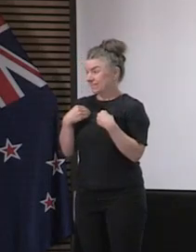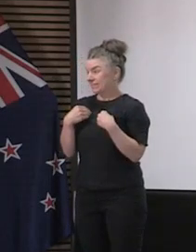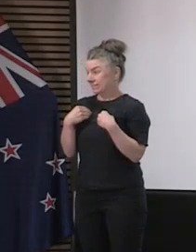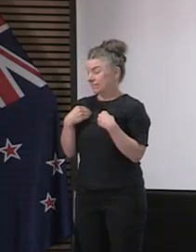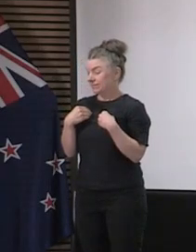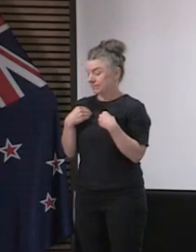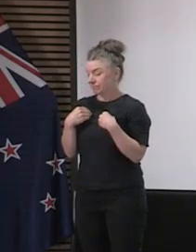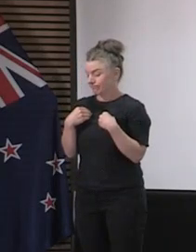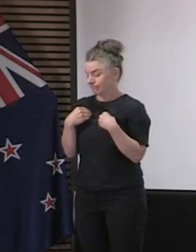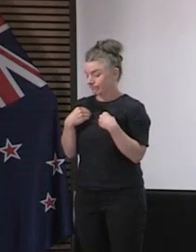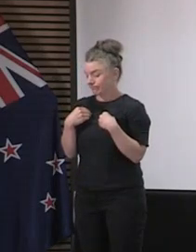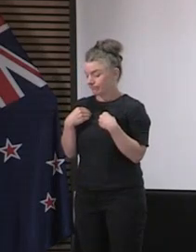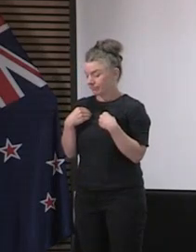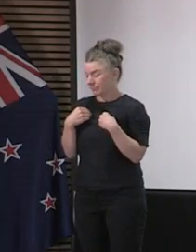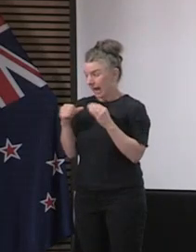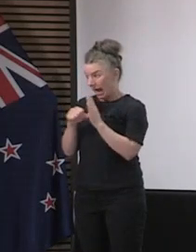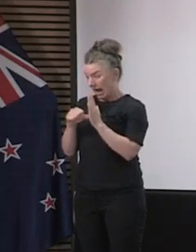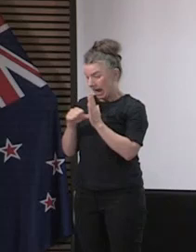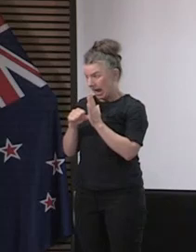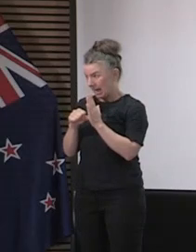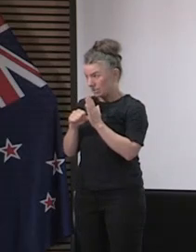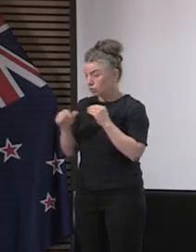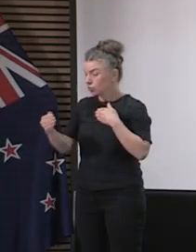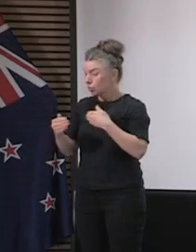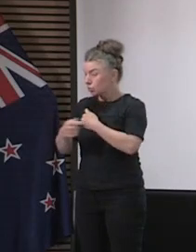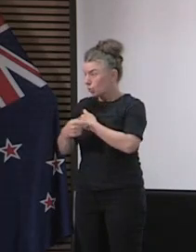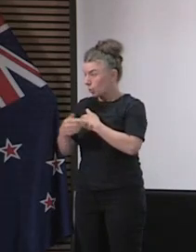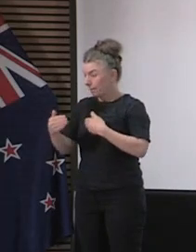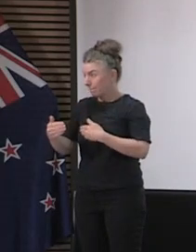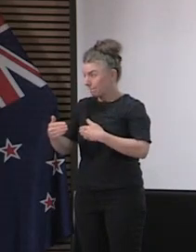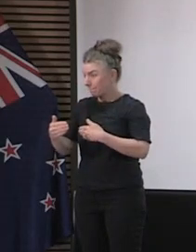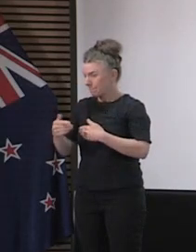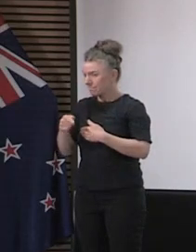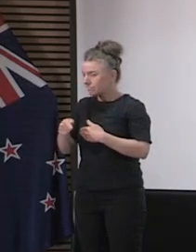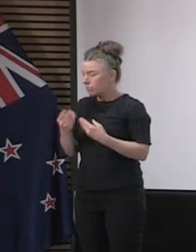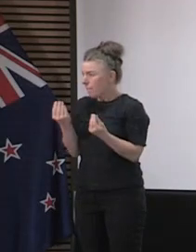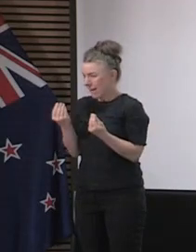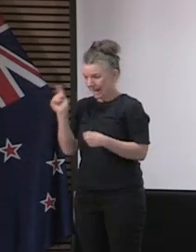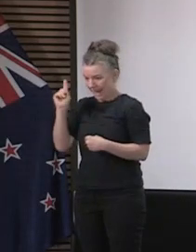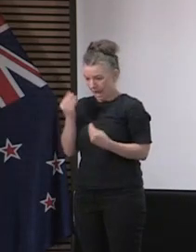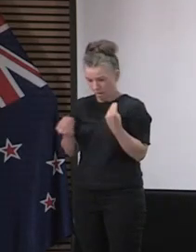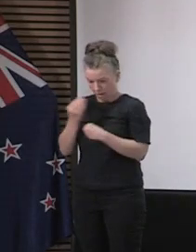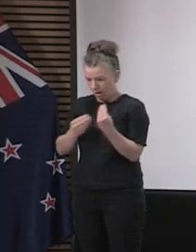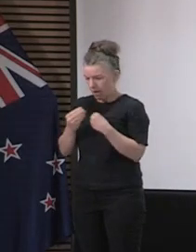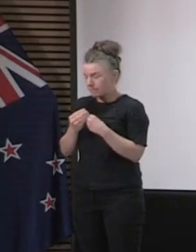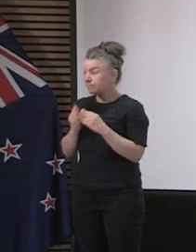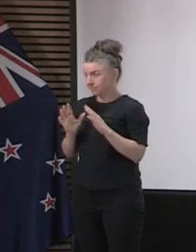particularly focused on those businesses who may have struggled with some of the